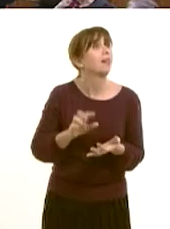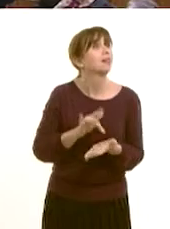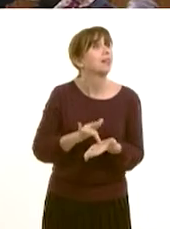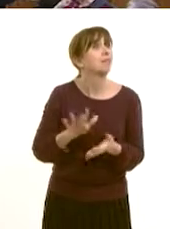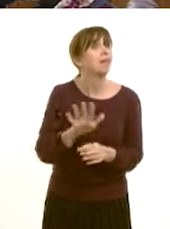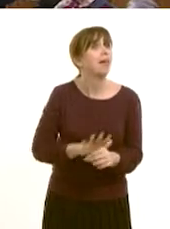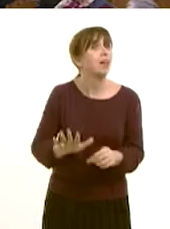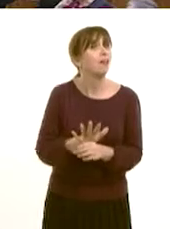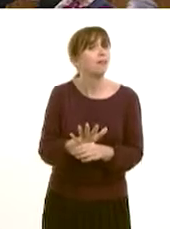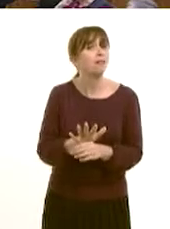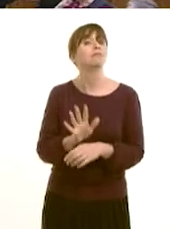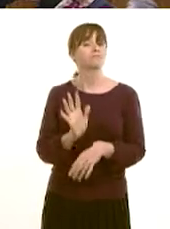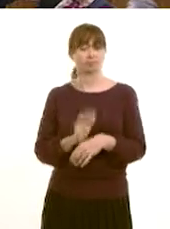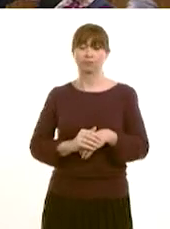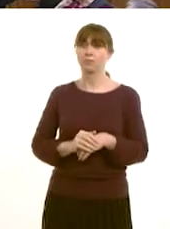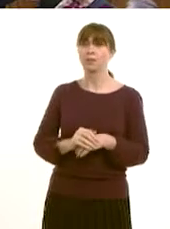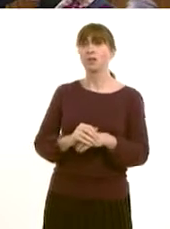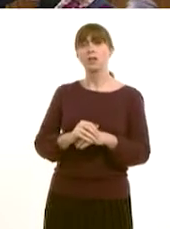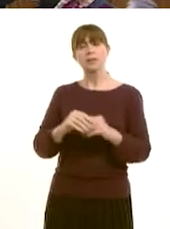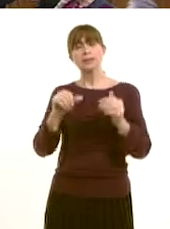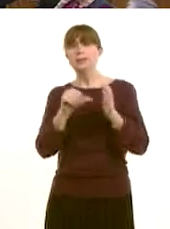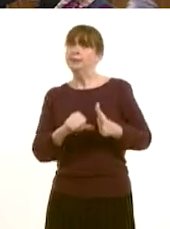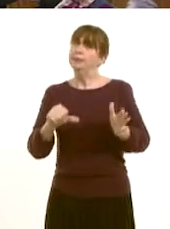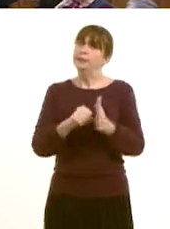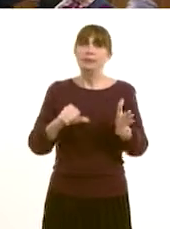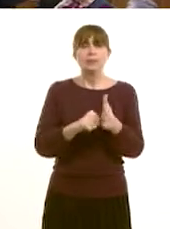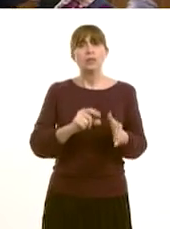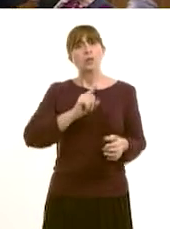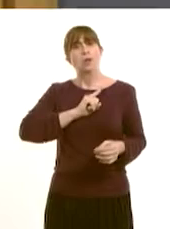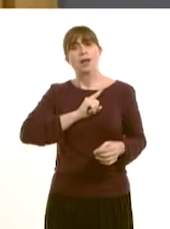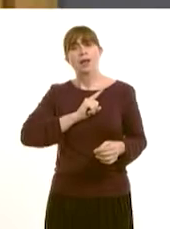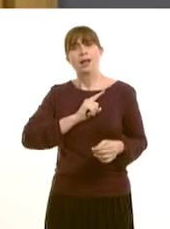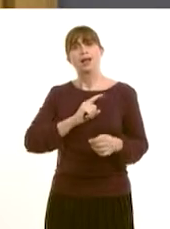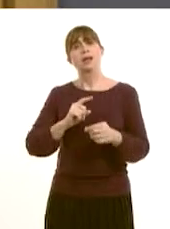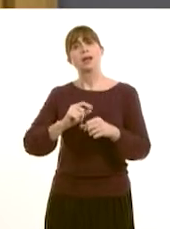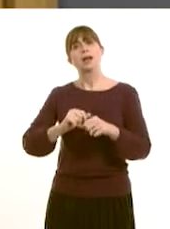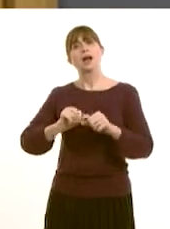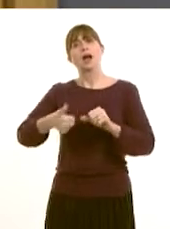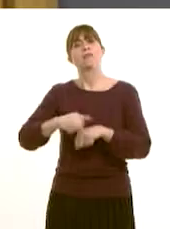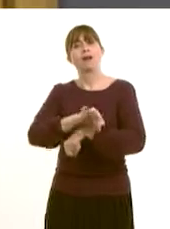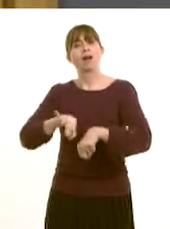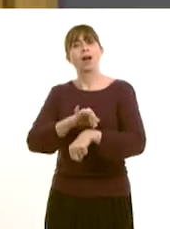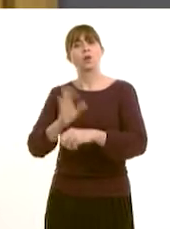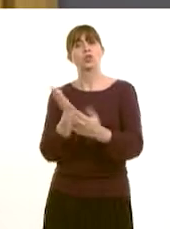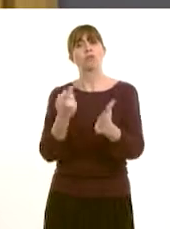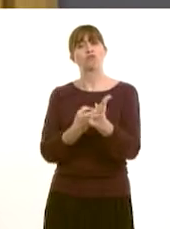Now, access to a GP has not been helped by the removal of the out-of-hours service in the Rhondda and Cynon.